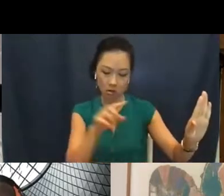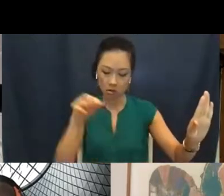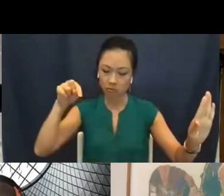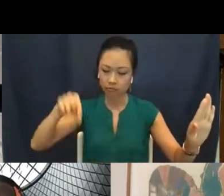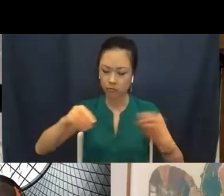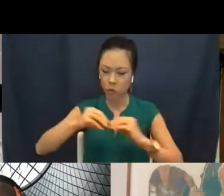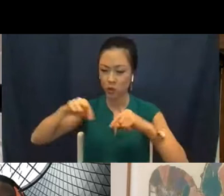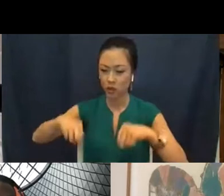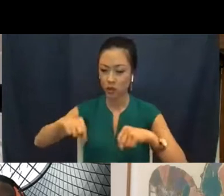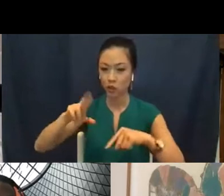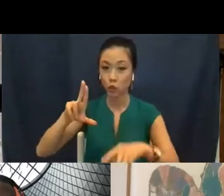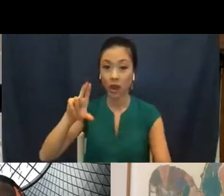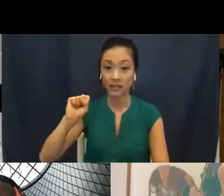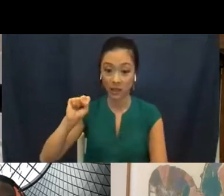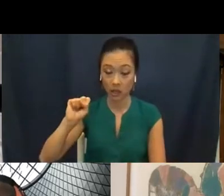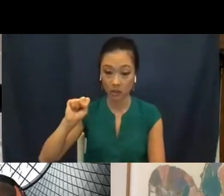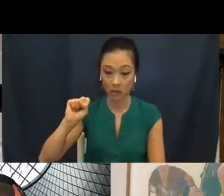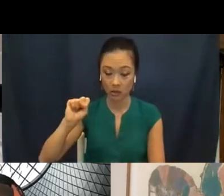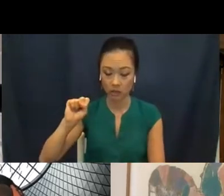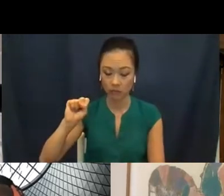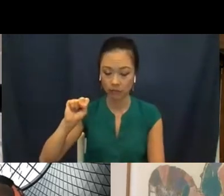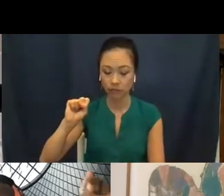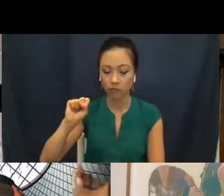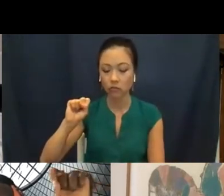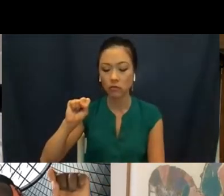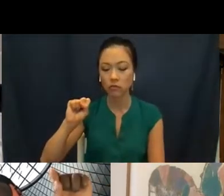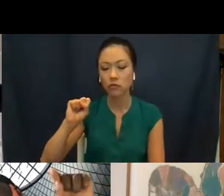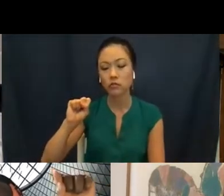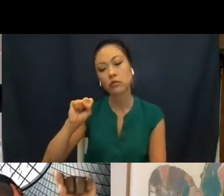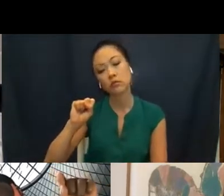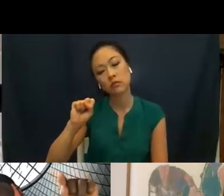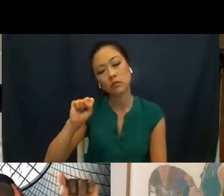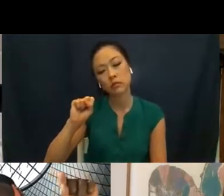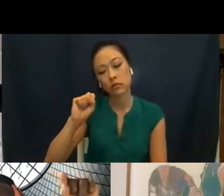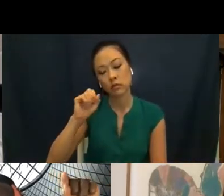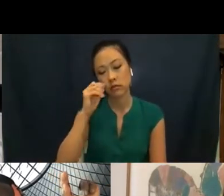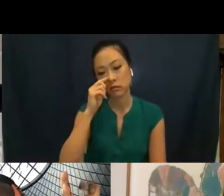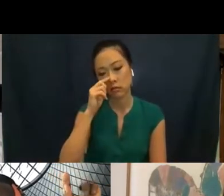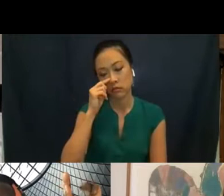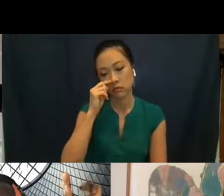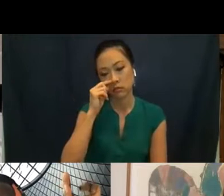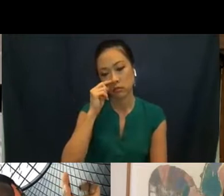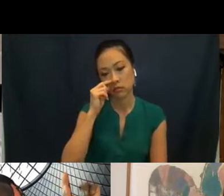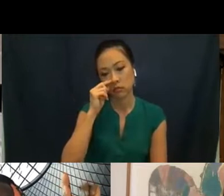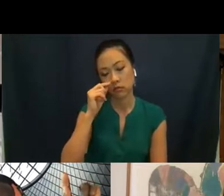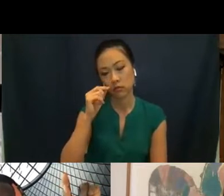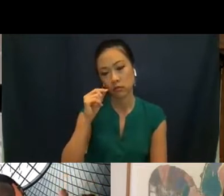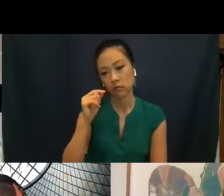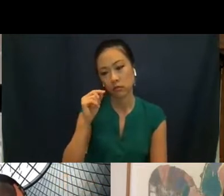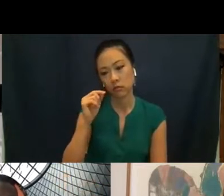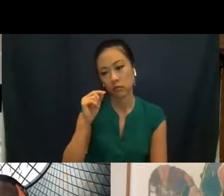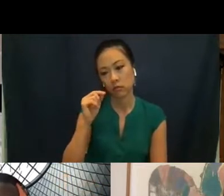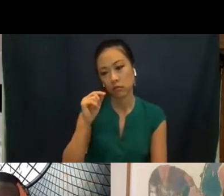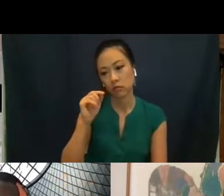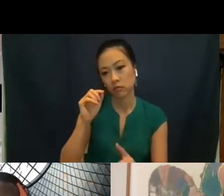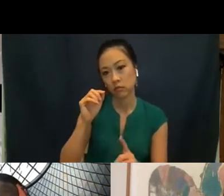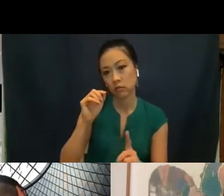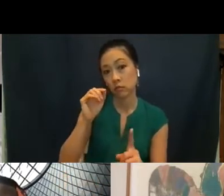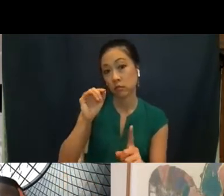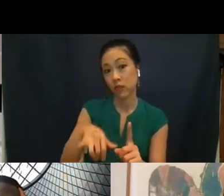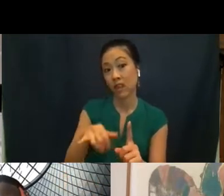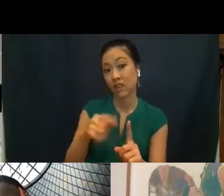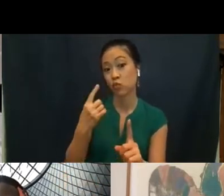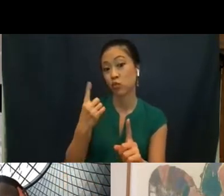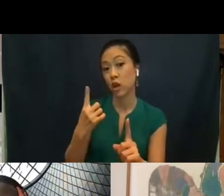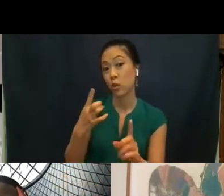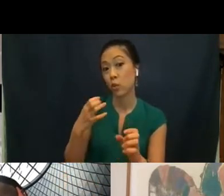it has been a way to circumvent institutional barriers or long-standing institutional barriers